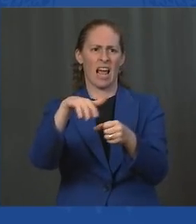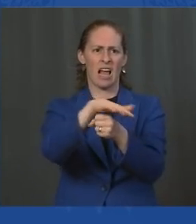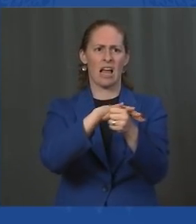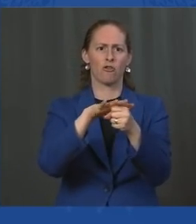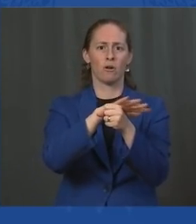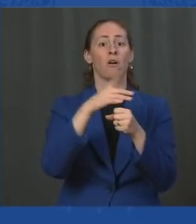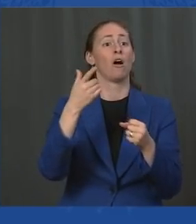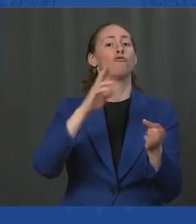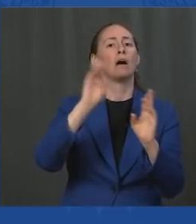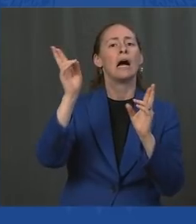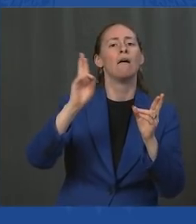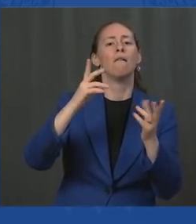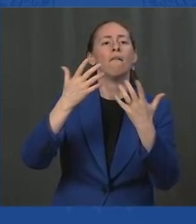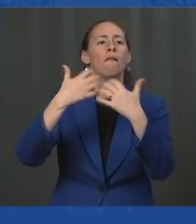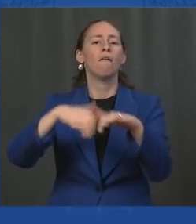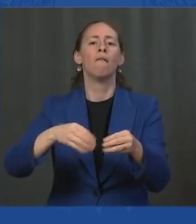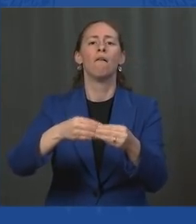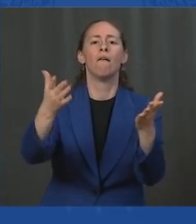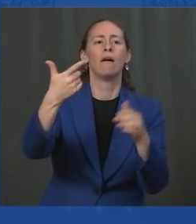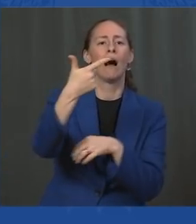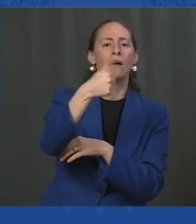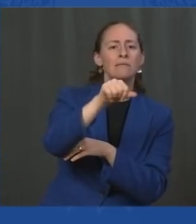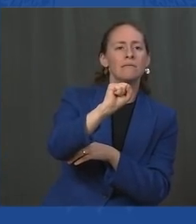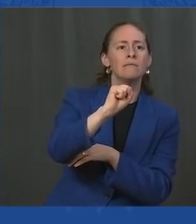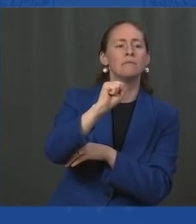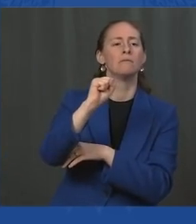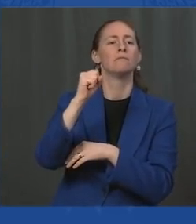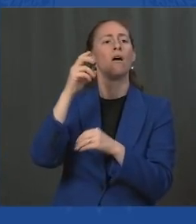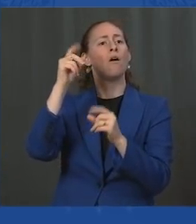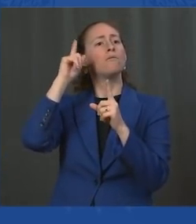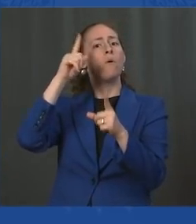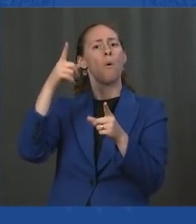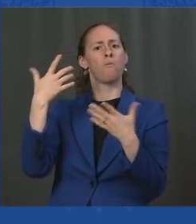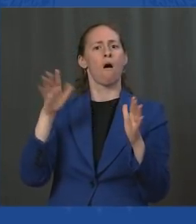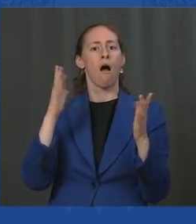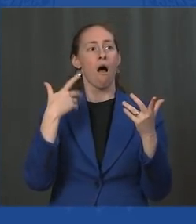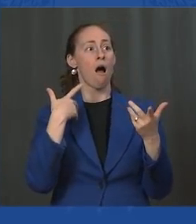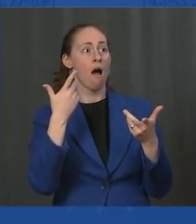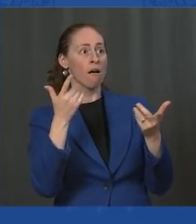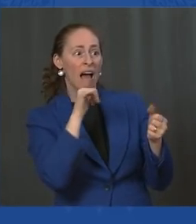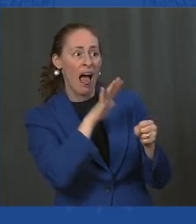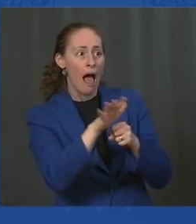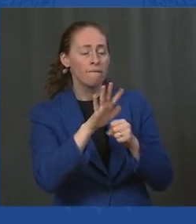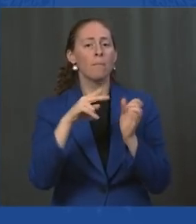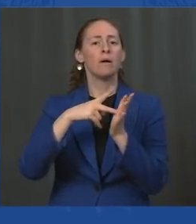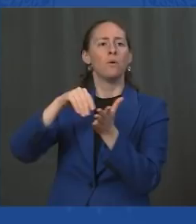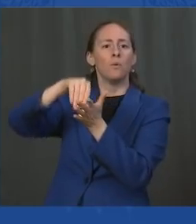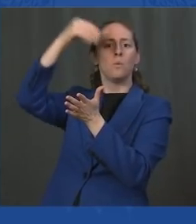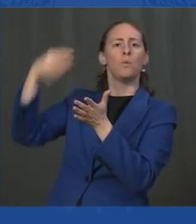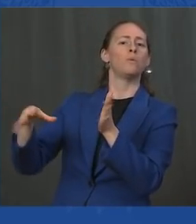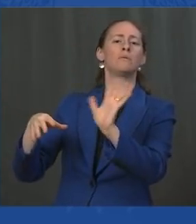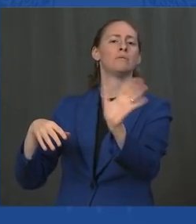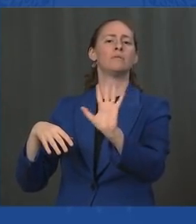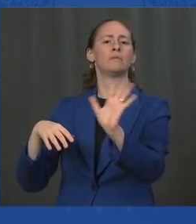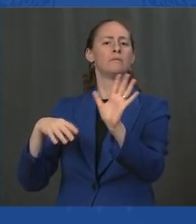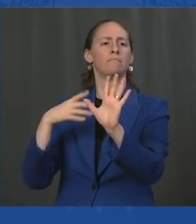and easing the pressure on gas prices around the country. I've directed the Secretary of Energy, Jennifer Granholm,